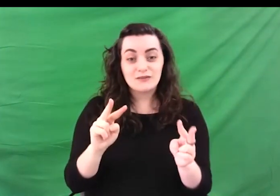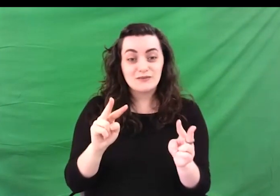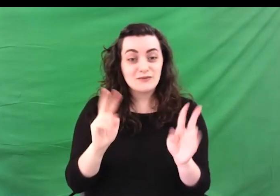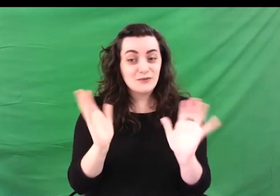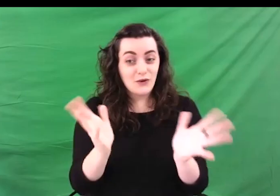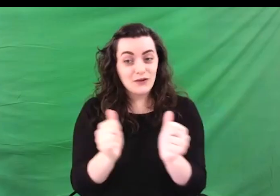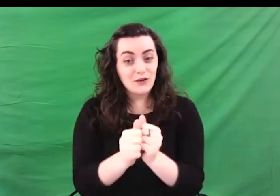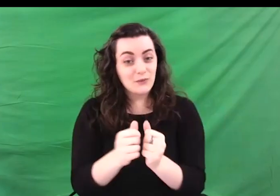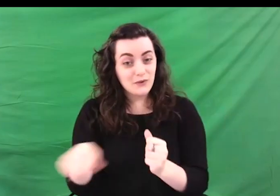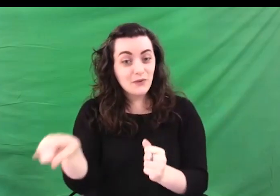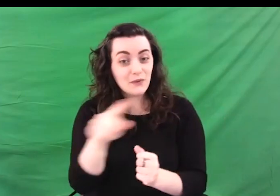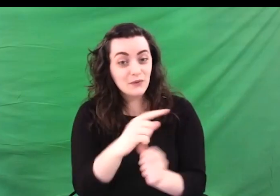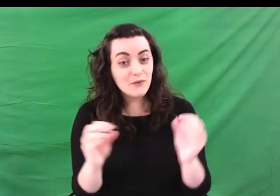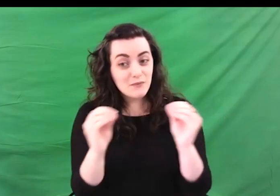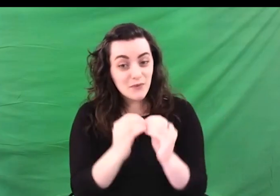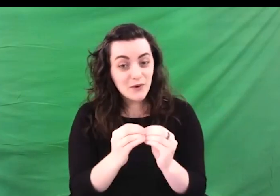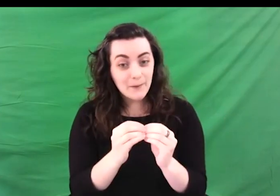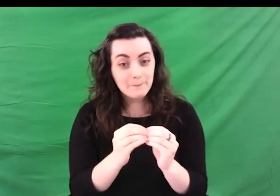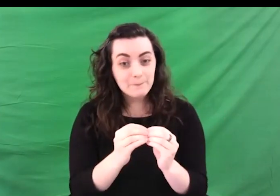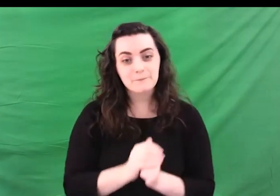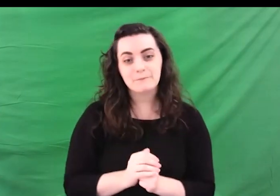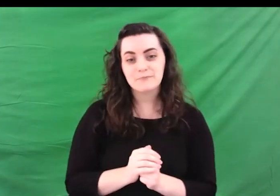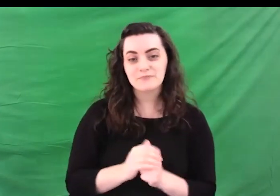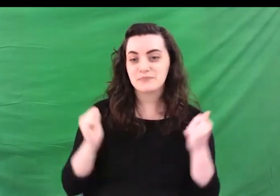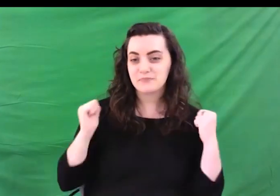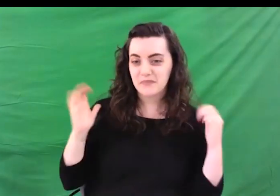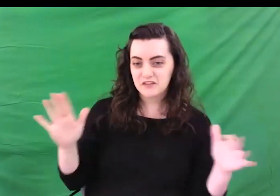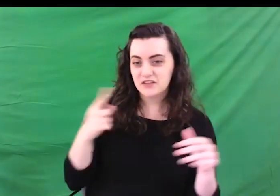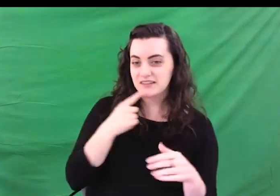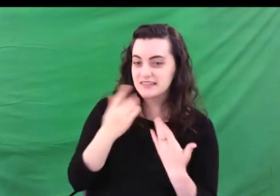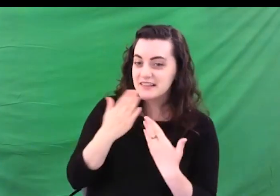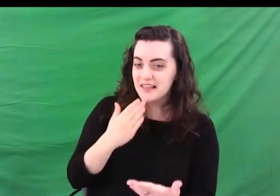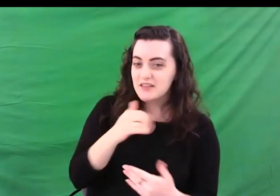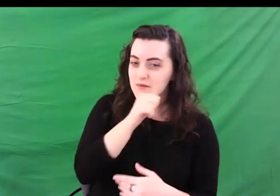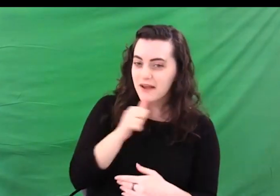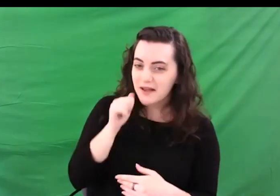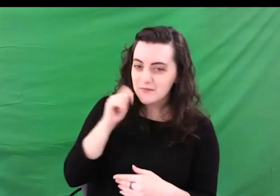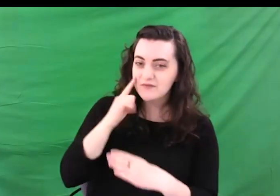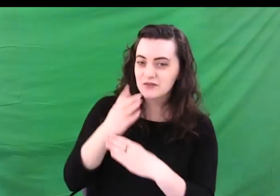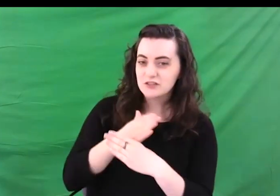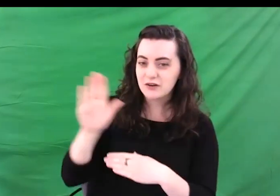Thank you so much, Abby, for sharing all of your knowledge with us today. Abby will be on for a little bit longer to answer any questions